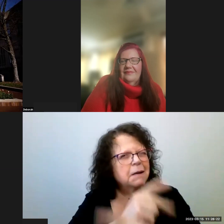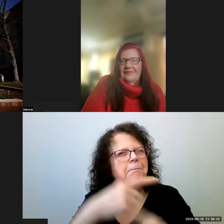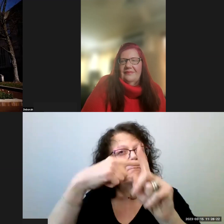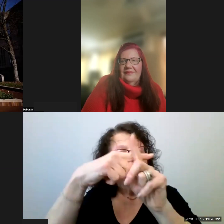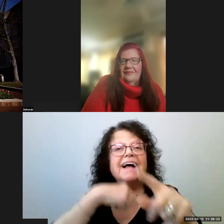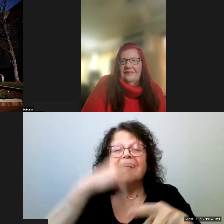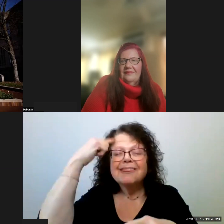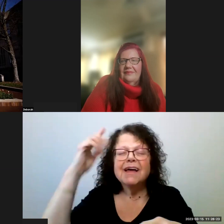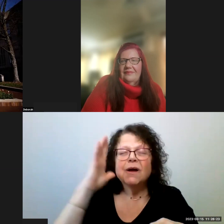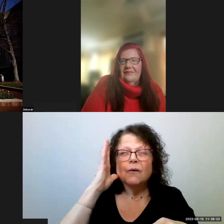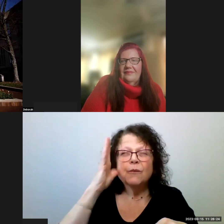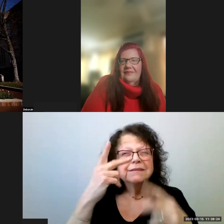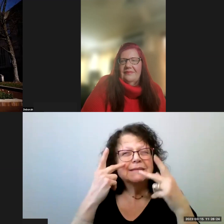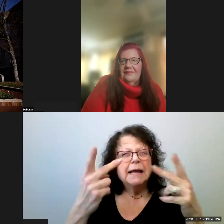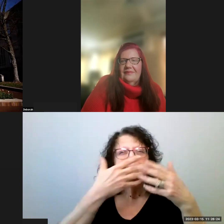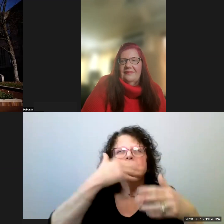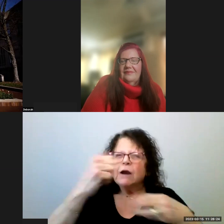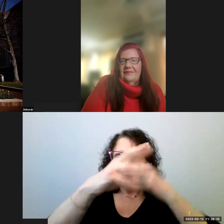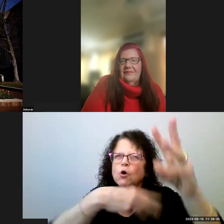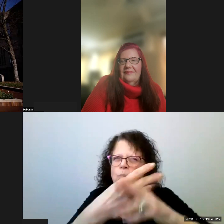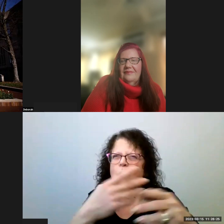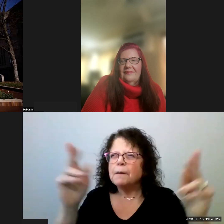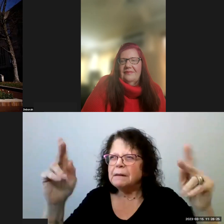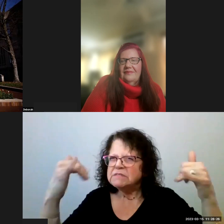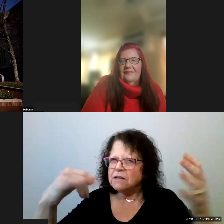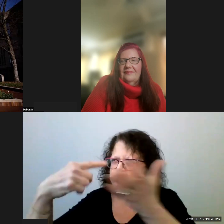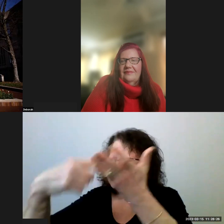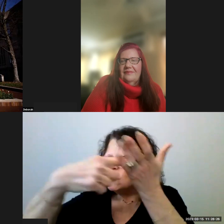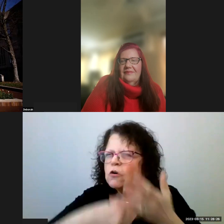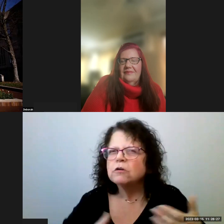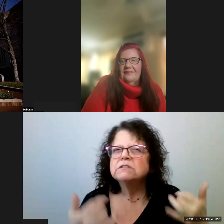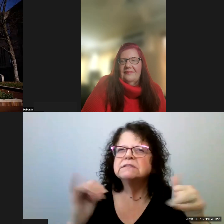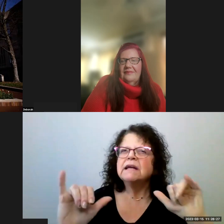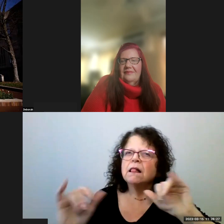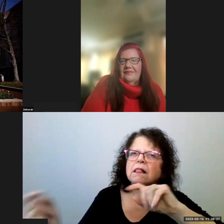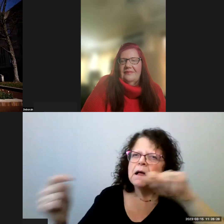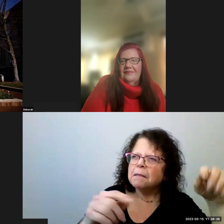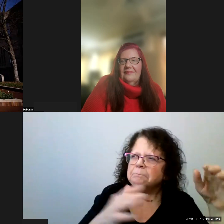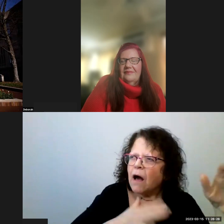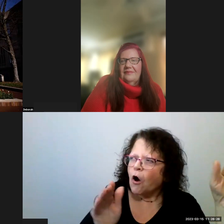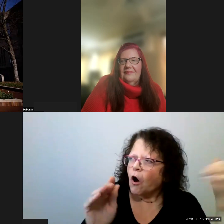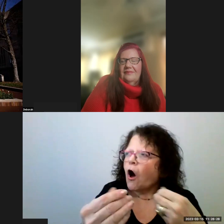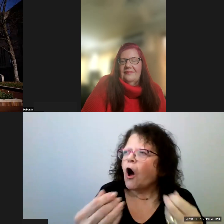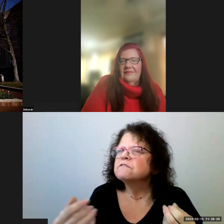a better world. Where we're still getting our shots. We're still having our conversations.